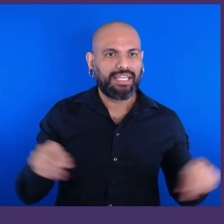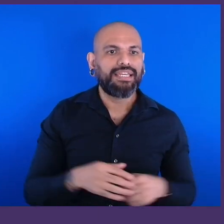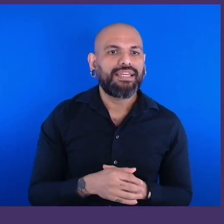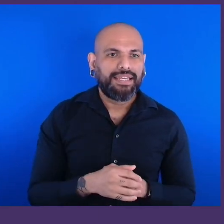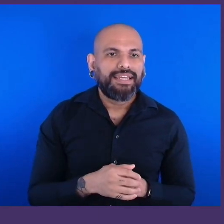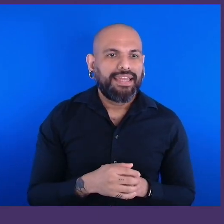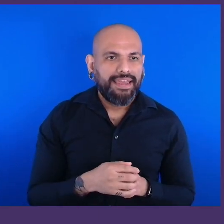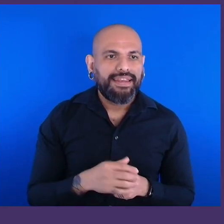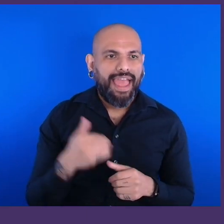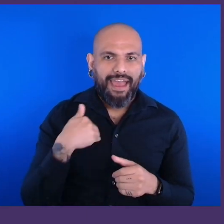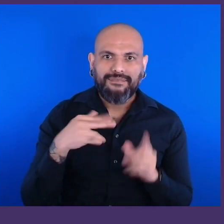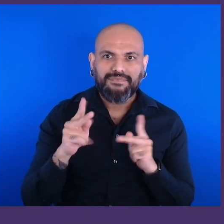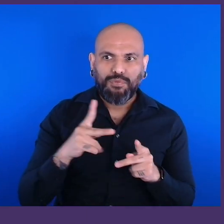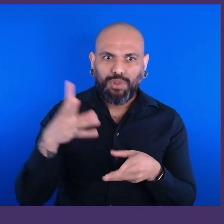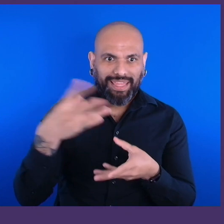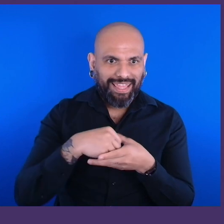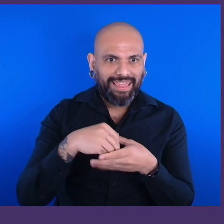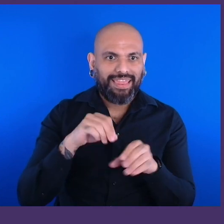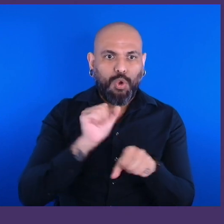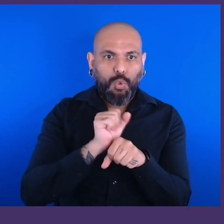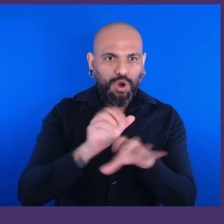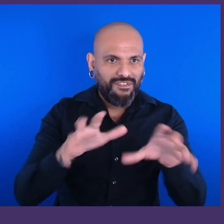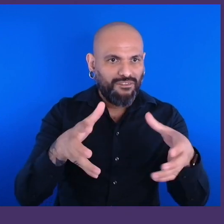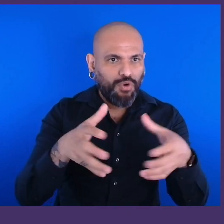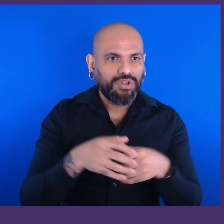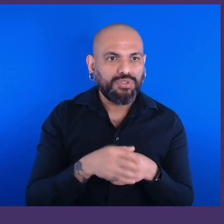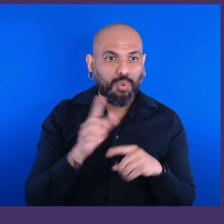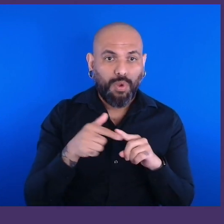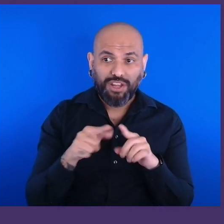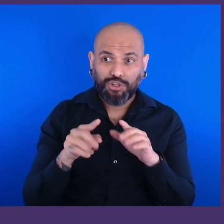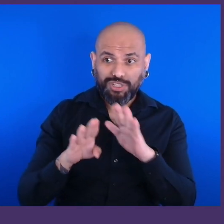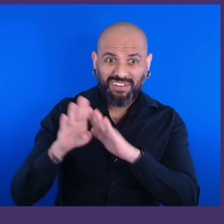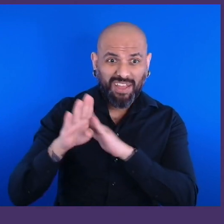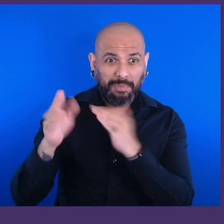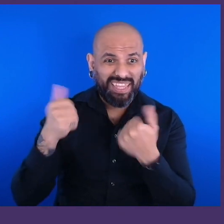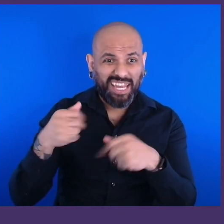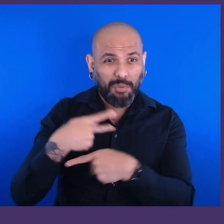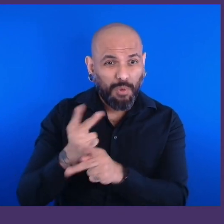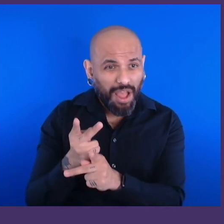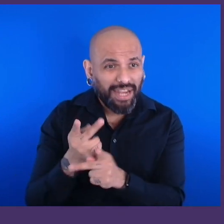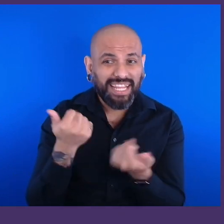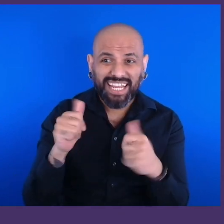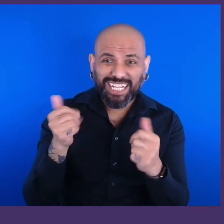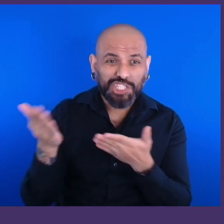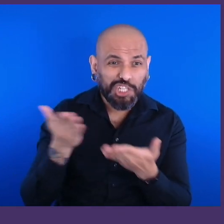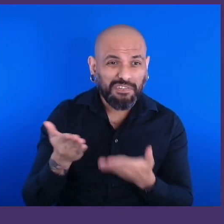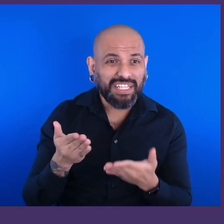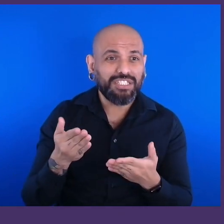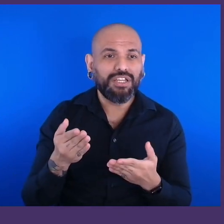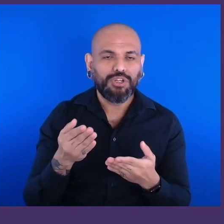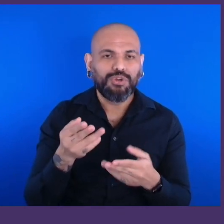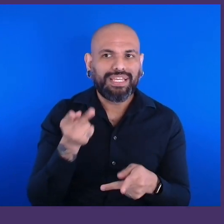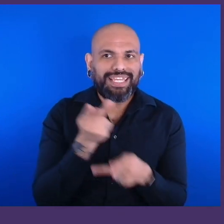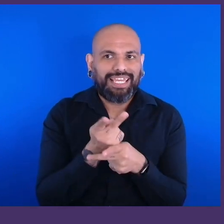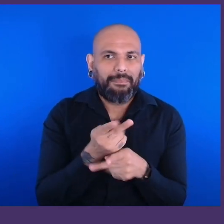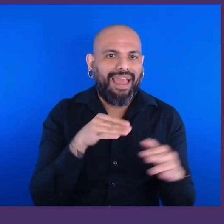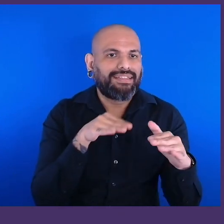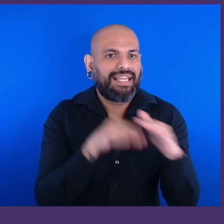Also, when developing any product, any service, to keep accessibility in mind, even if there's no legislation there.